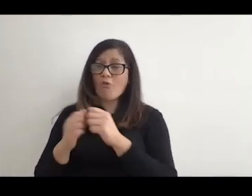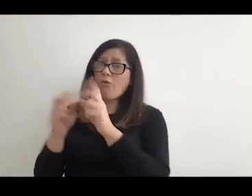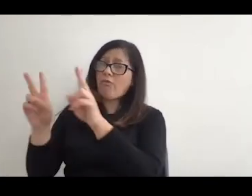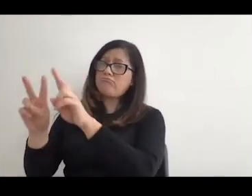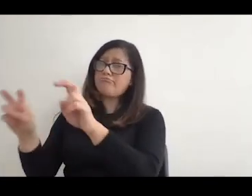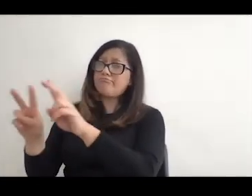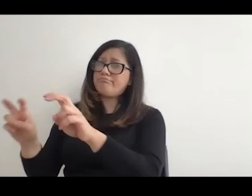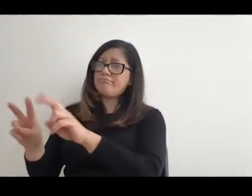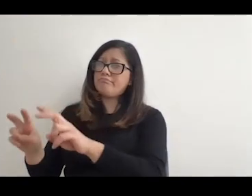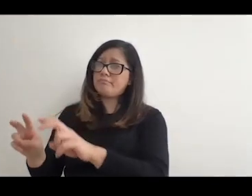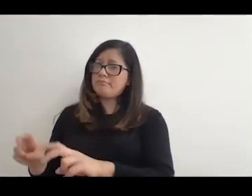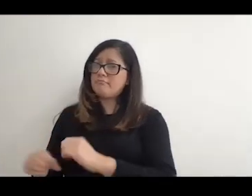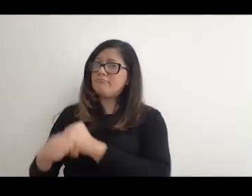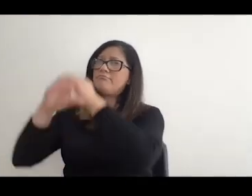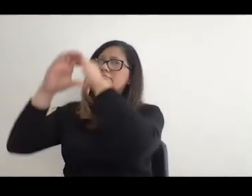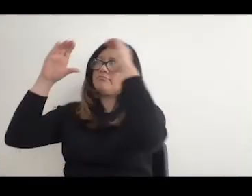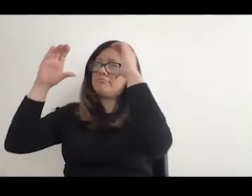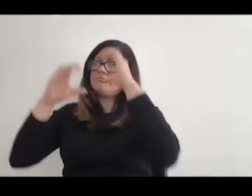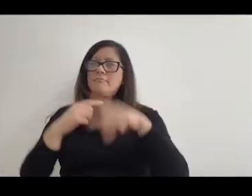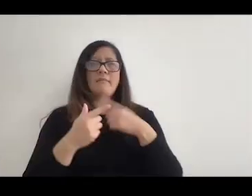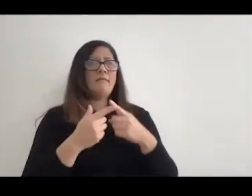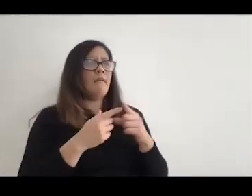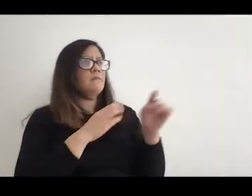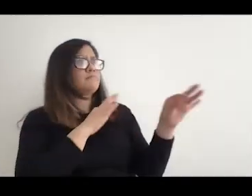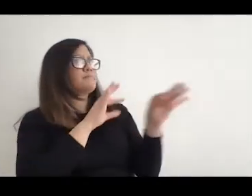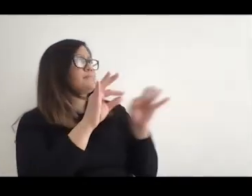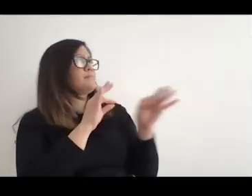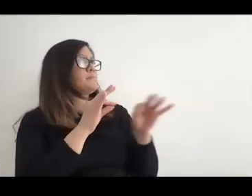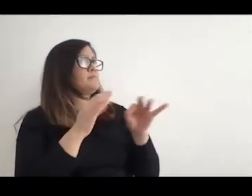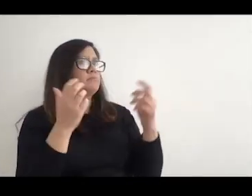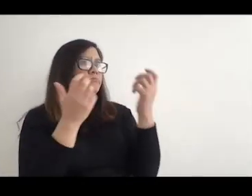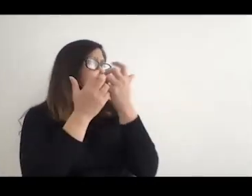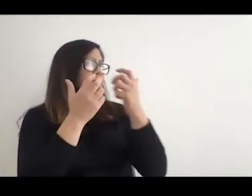which is, you know, actually doing the styling and putting looks together and then the post